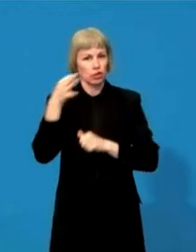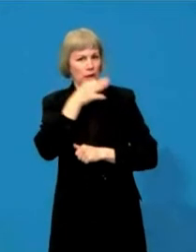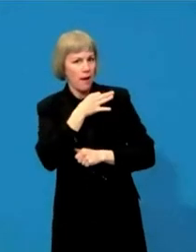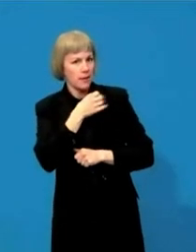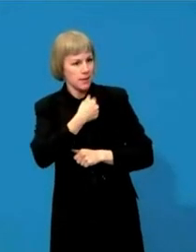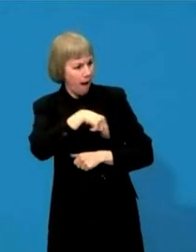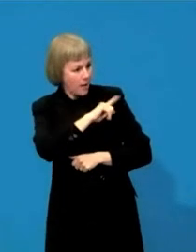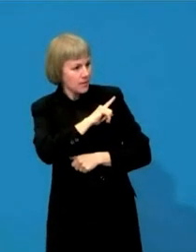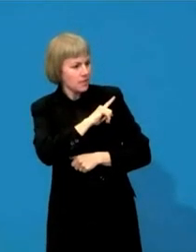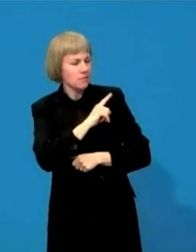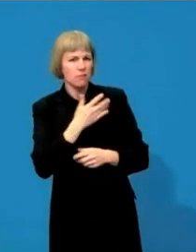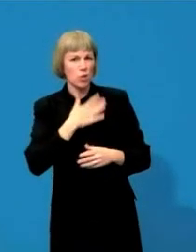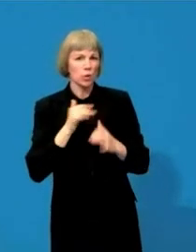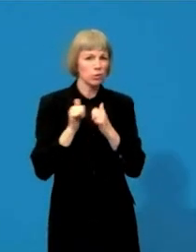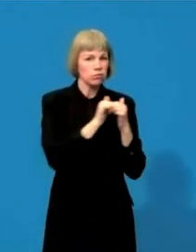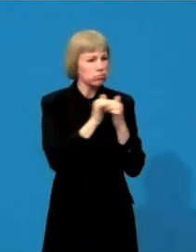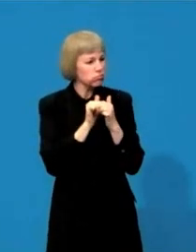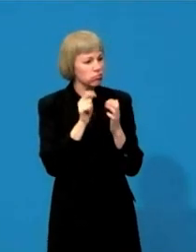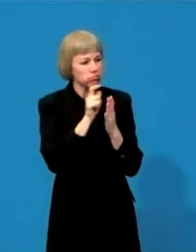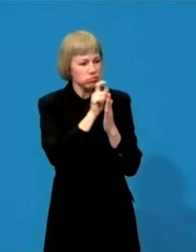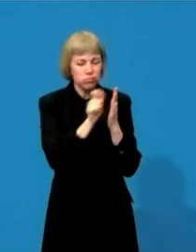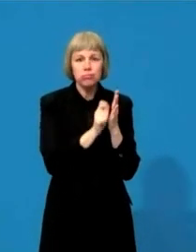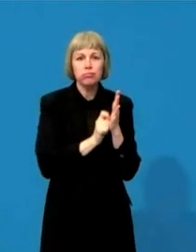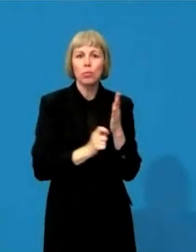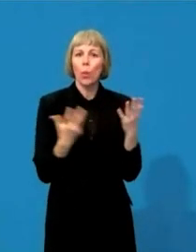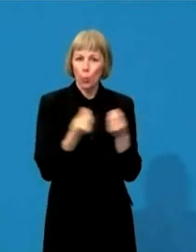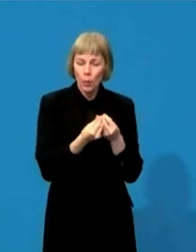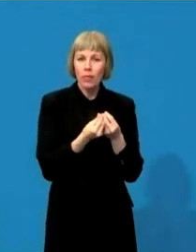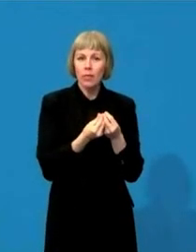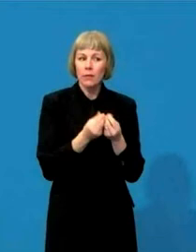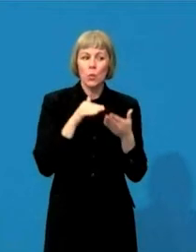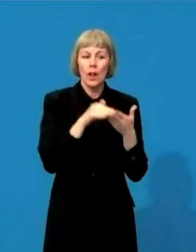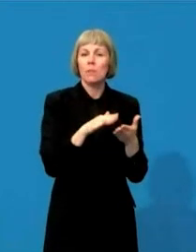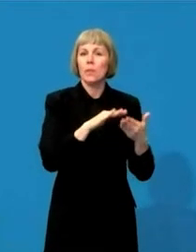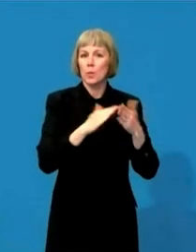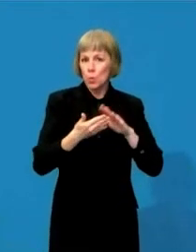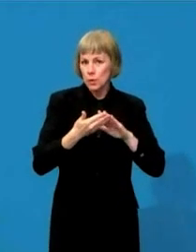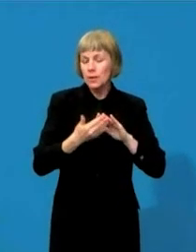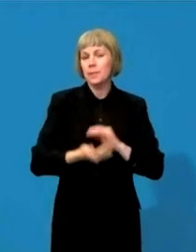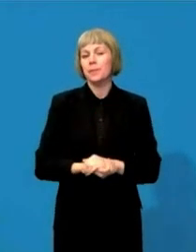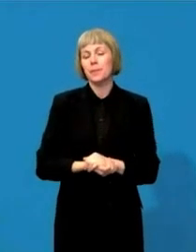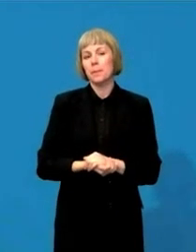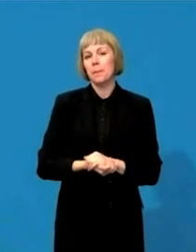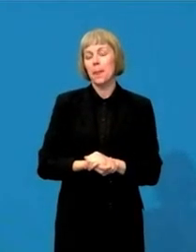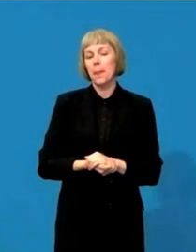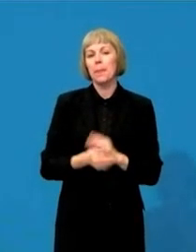community. And so they had some - the NDIA proposed some questions that they wanted